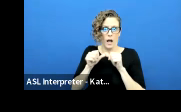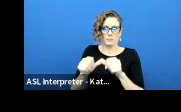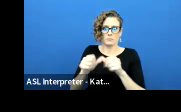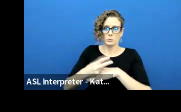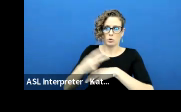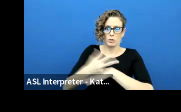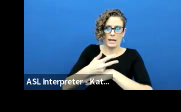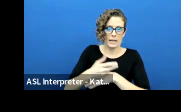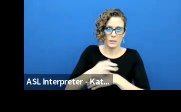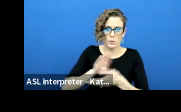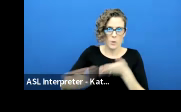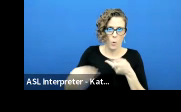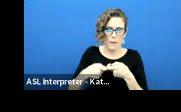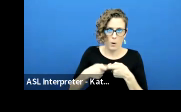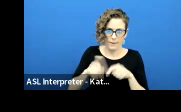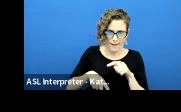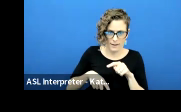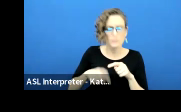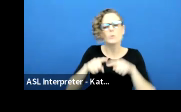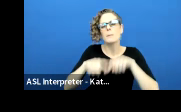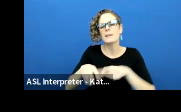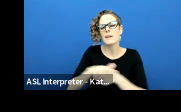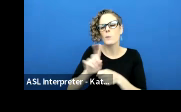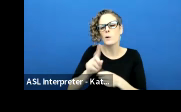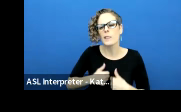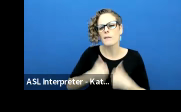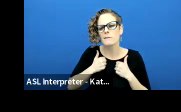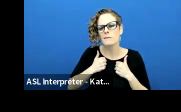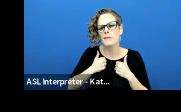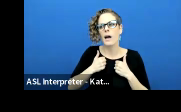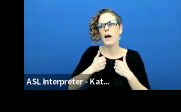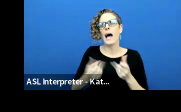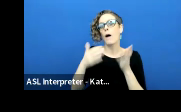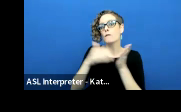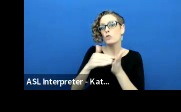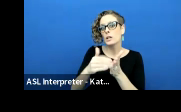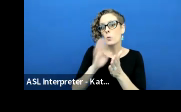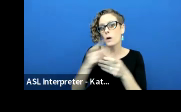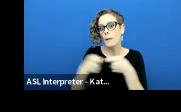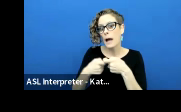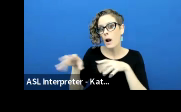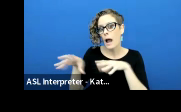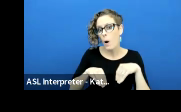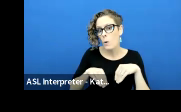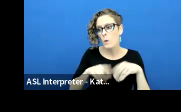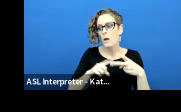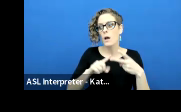on where you are How likely it is to go out how frequently how long and we just need to calculate